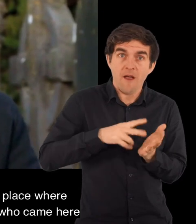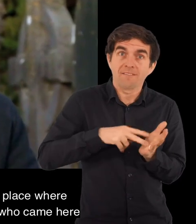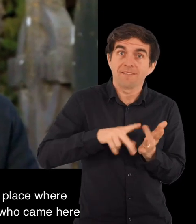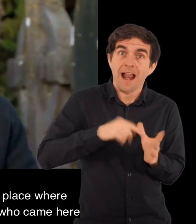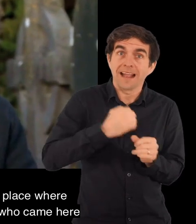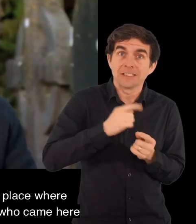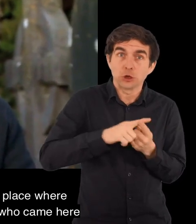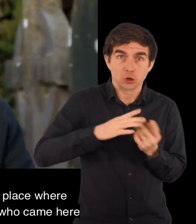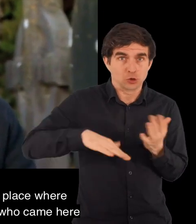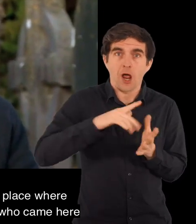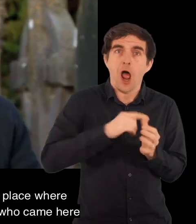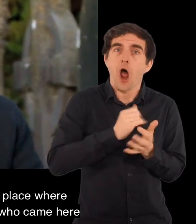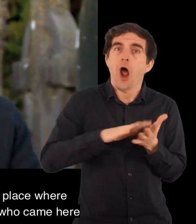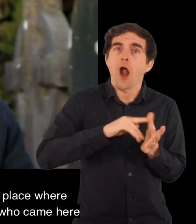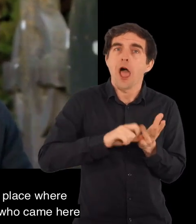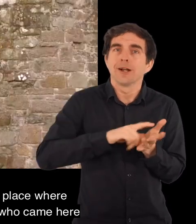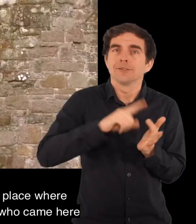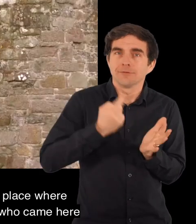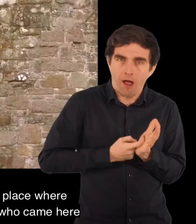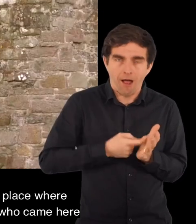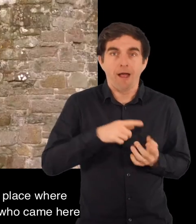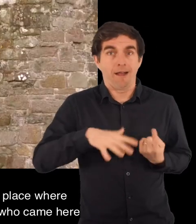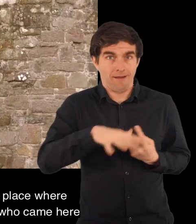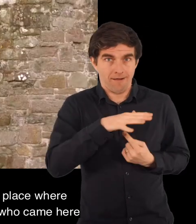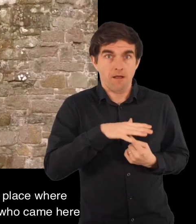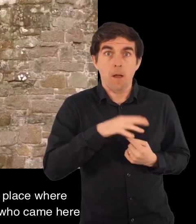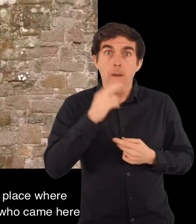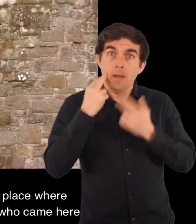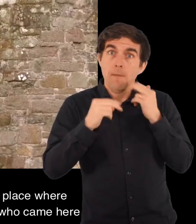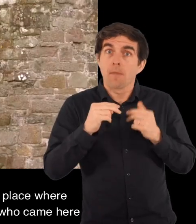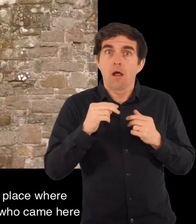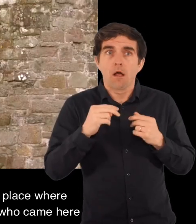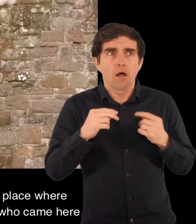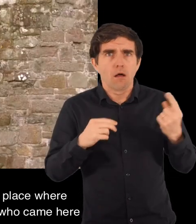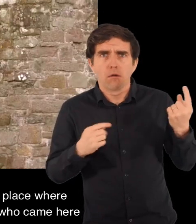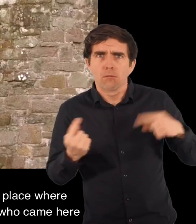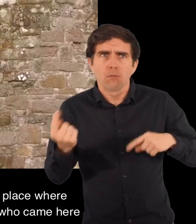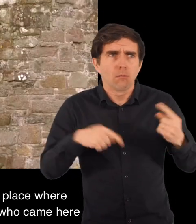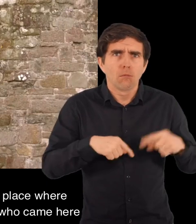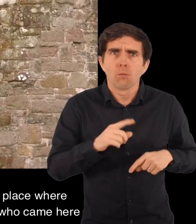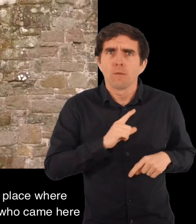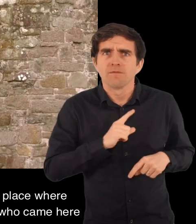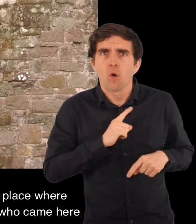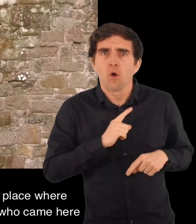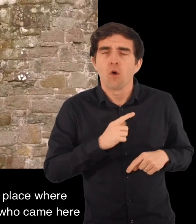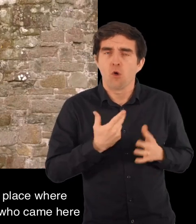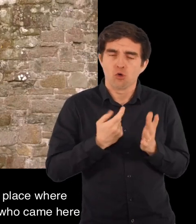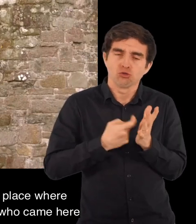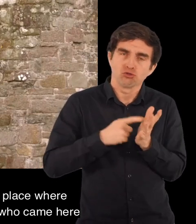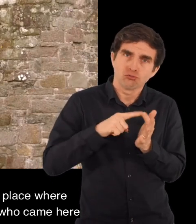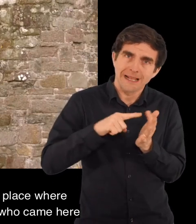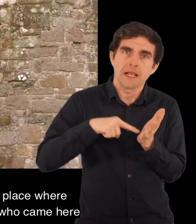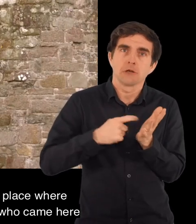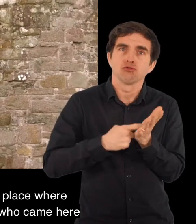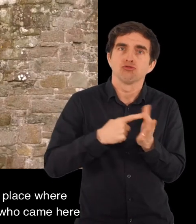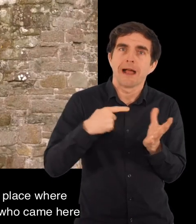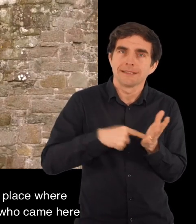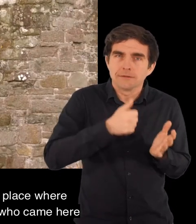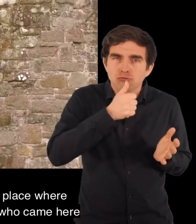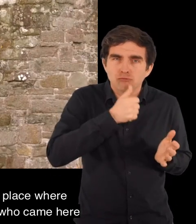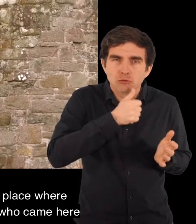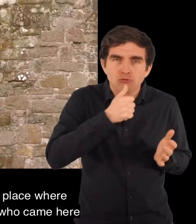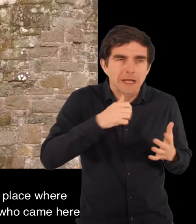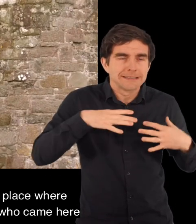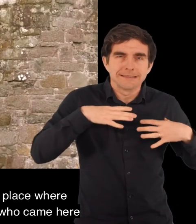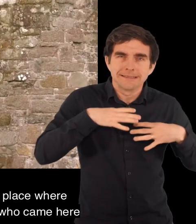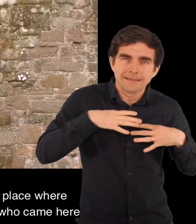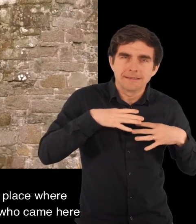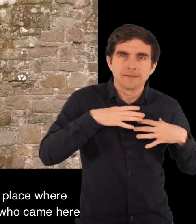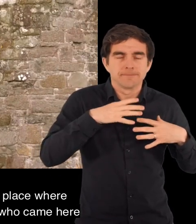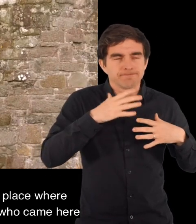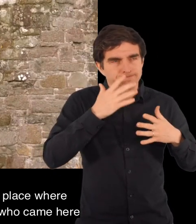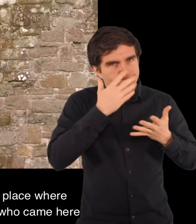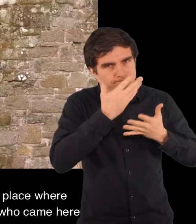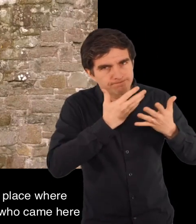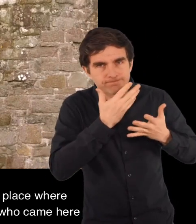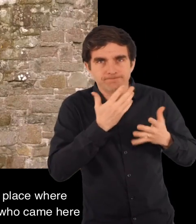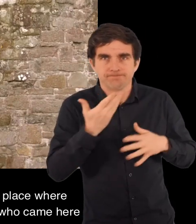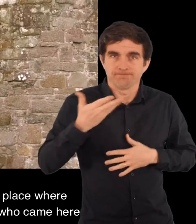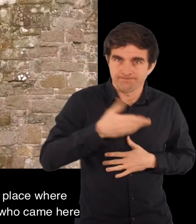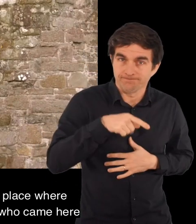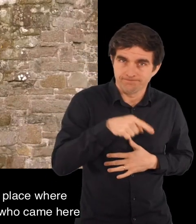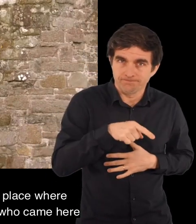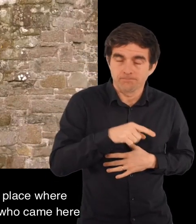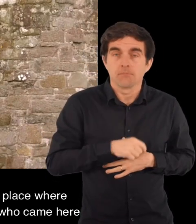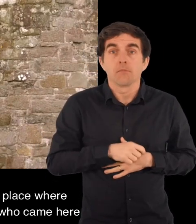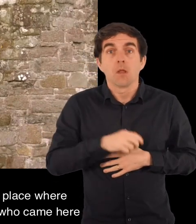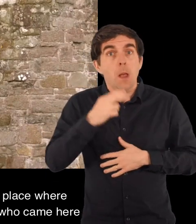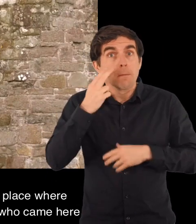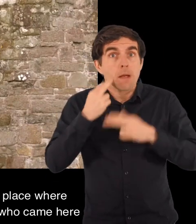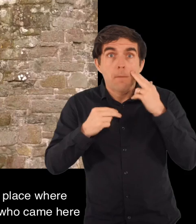the village of Aghalurcher. It was a place where people came for retreat. The people who came here